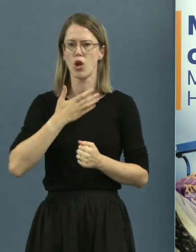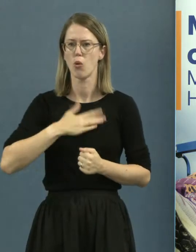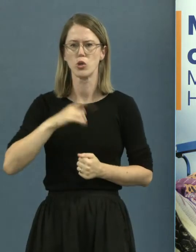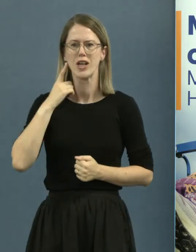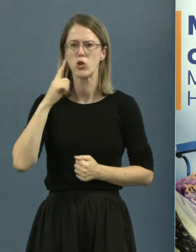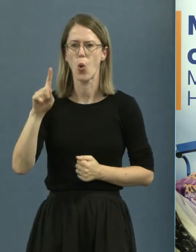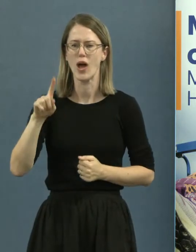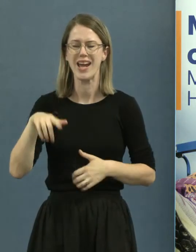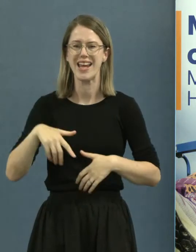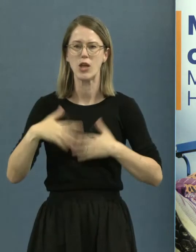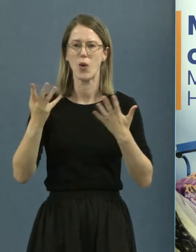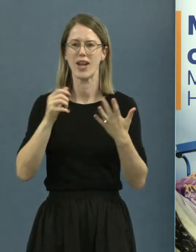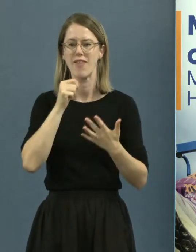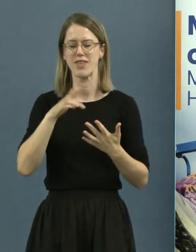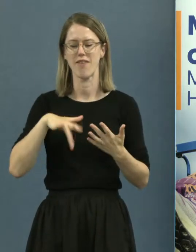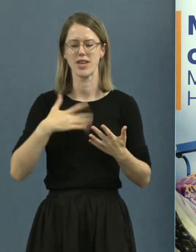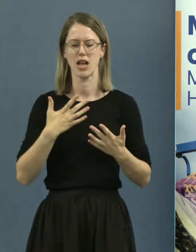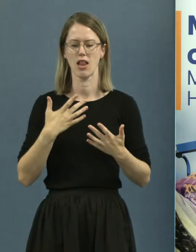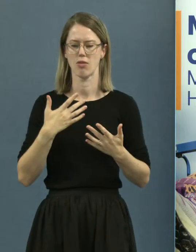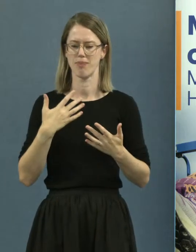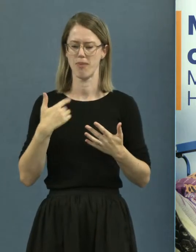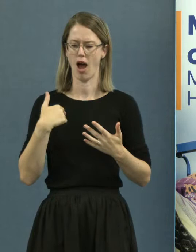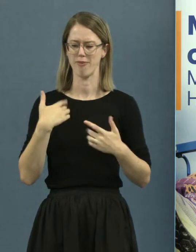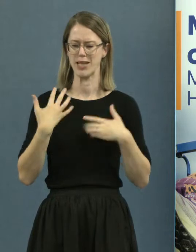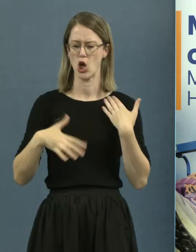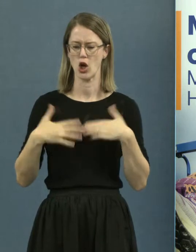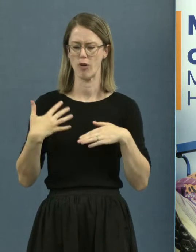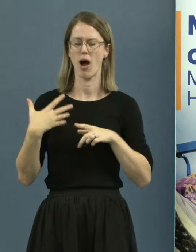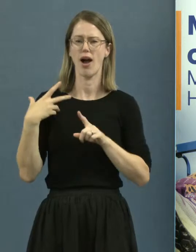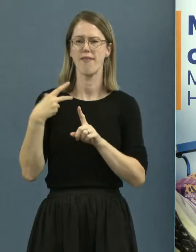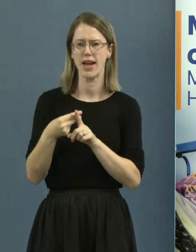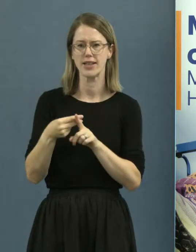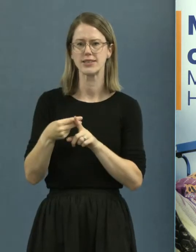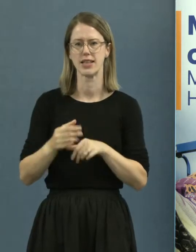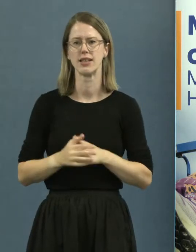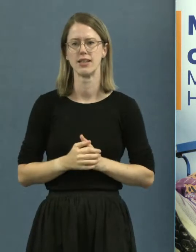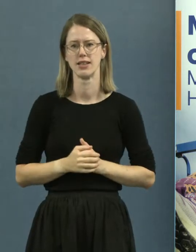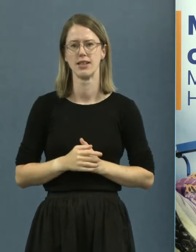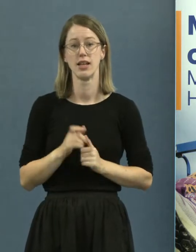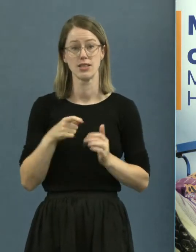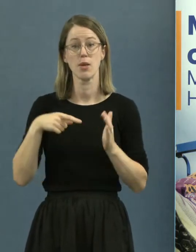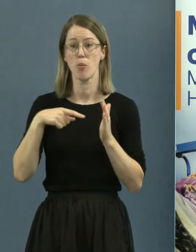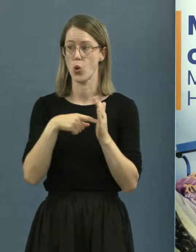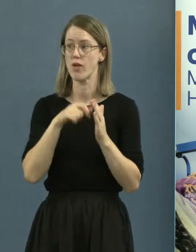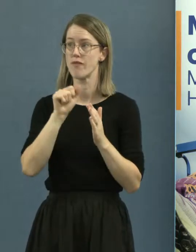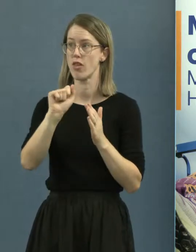they thoif suffered harm as a result of the vaccine. It is